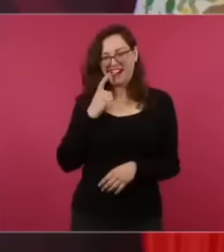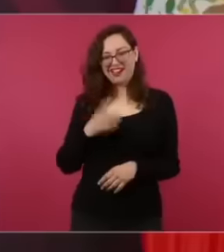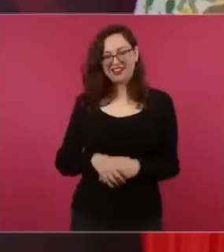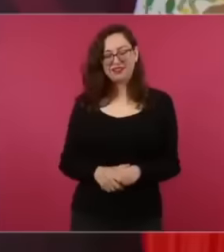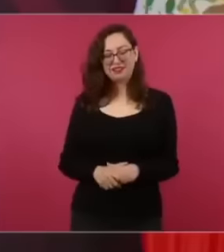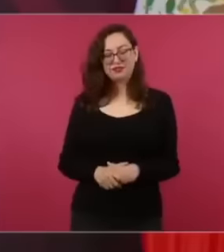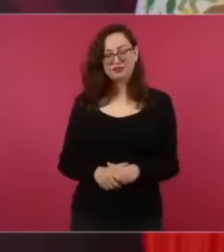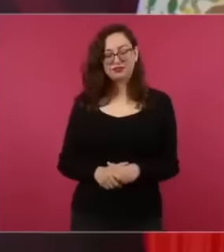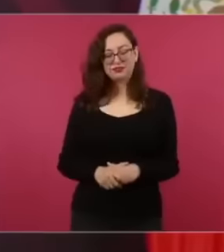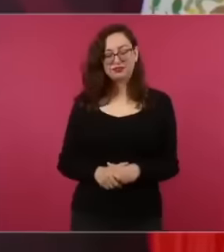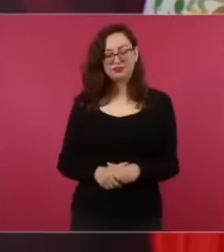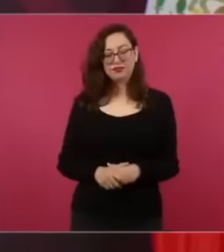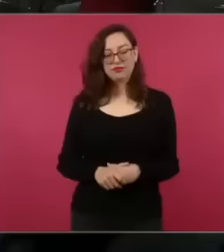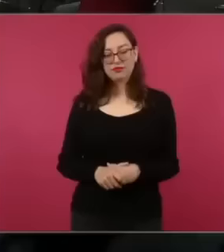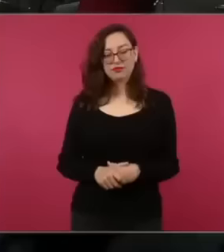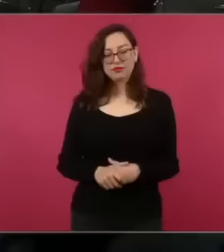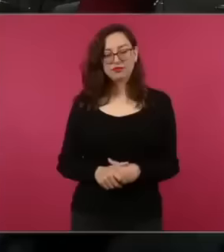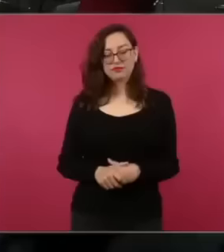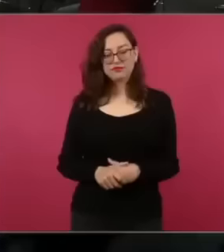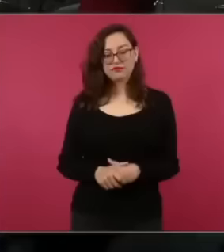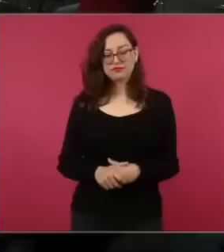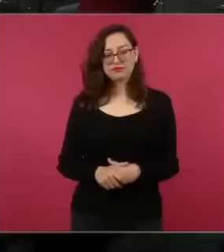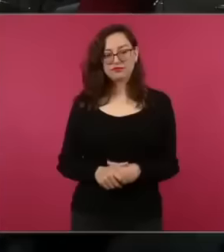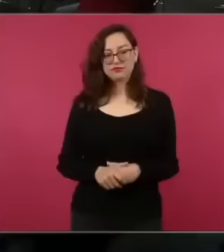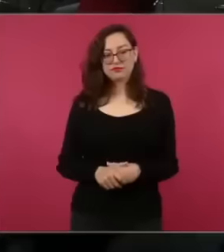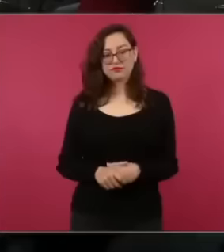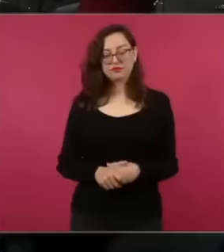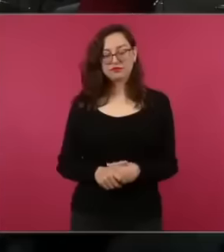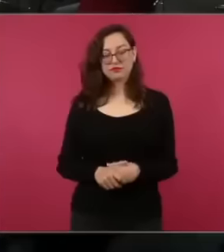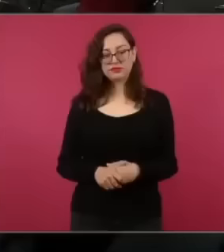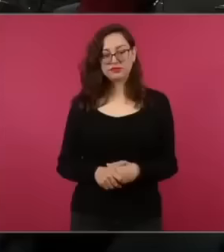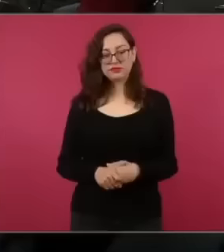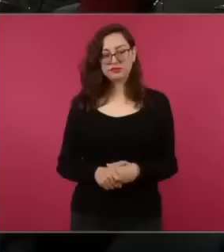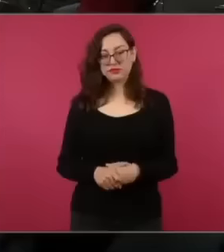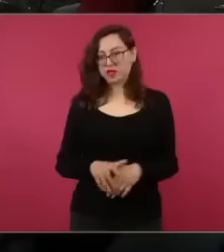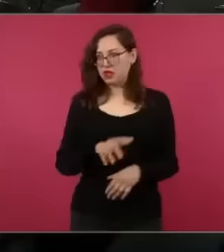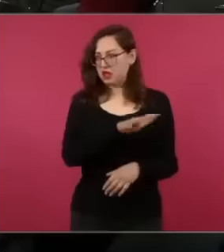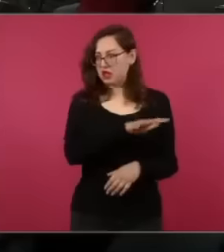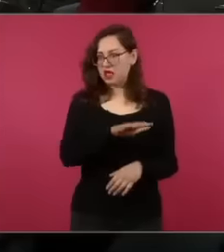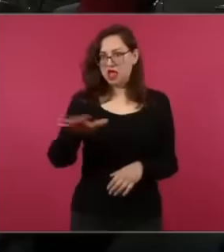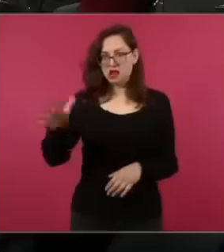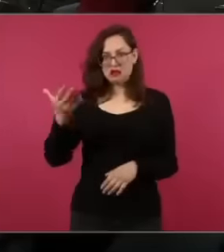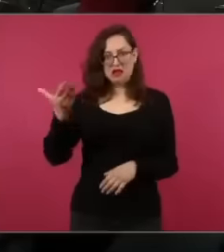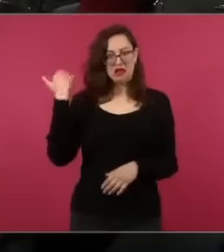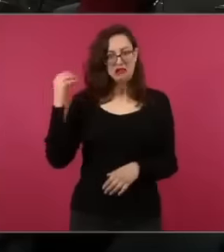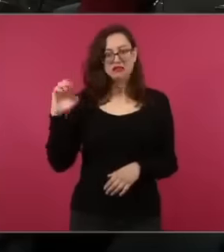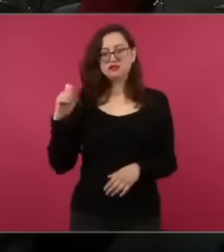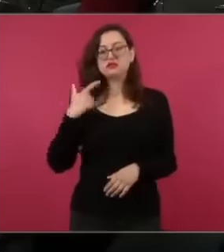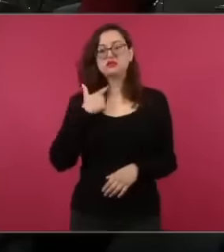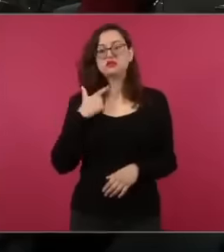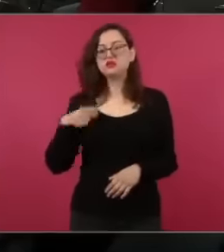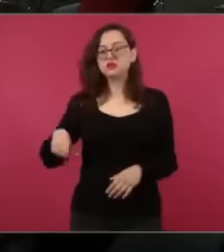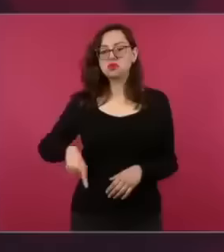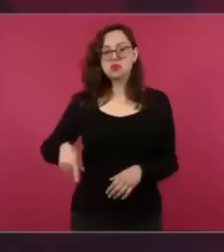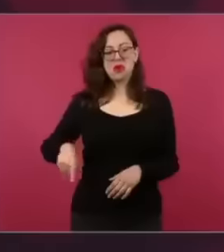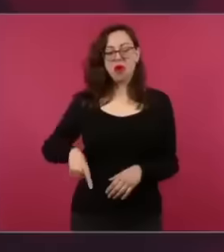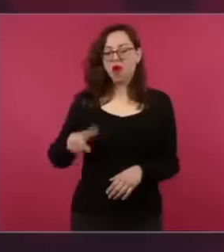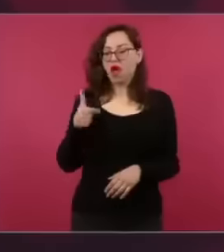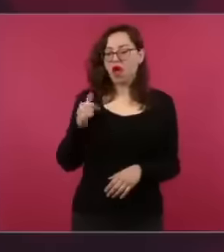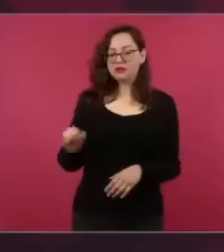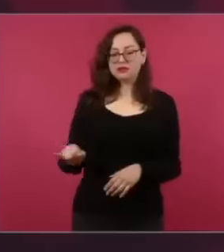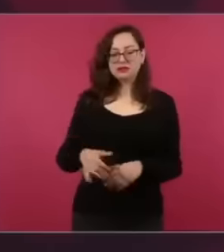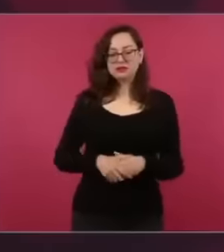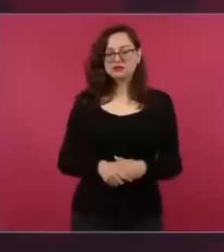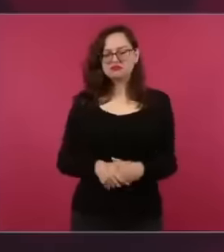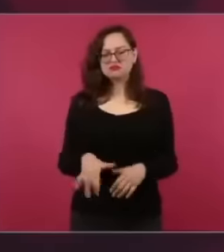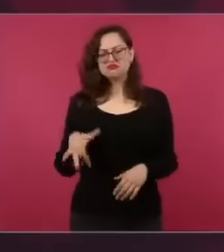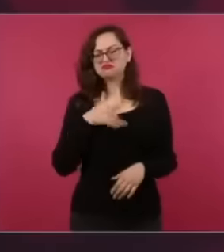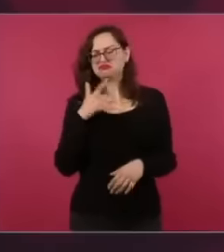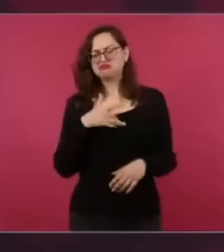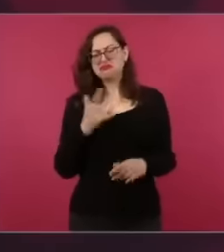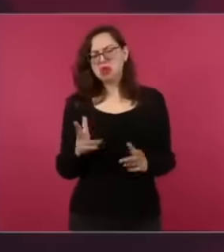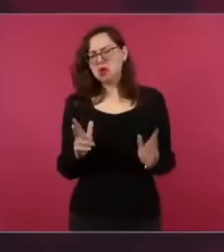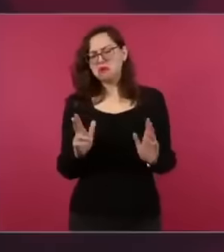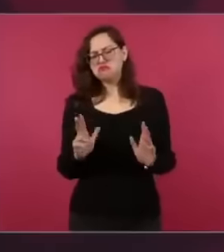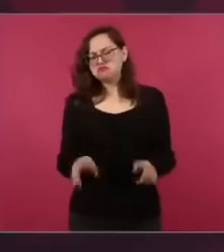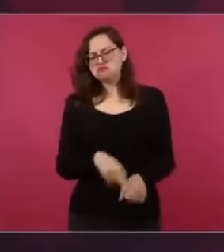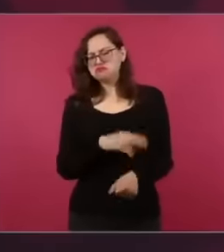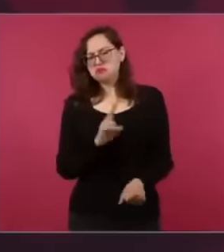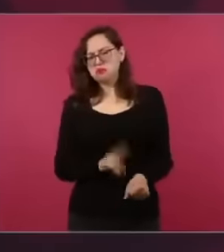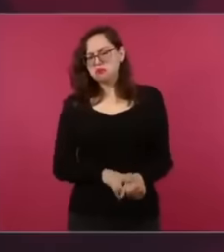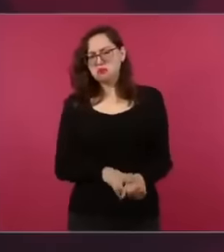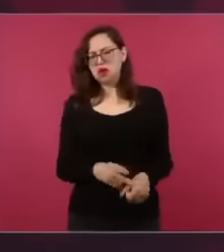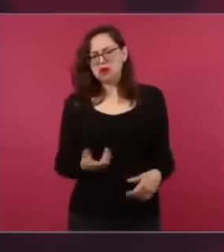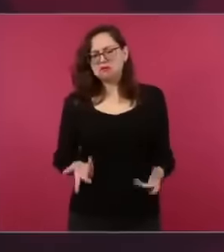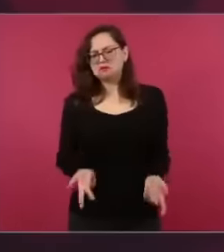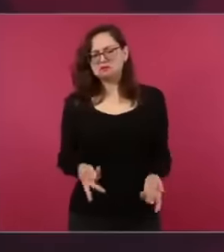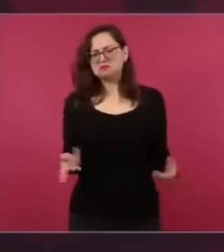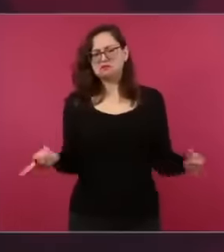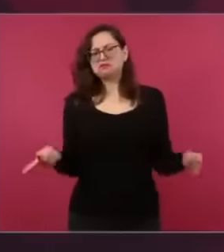general and it was thought to be something normal I am not going to fail to say what